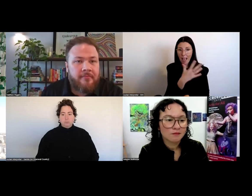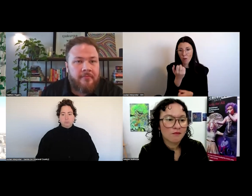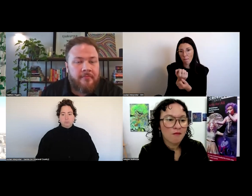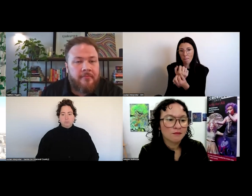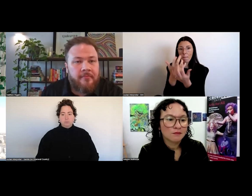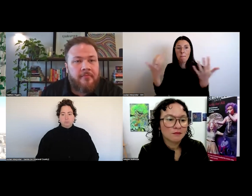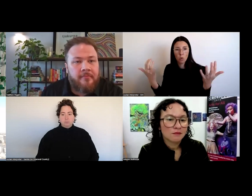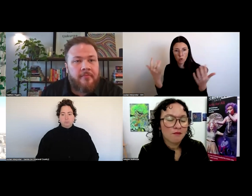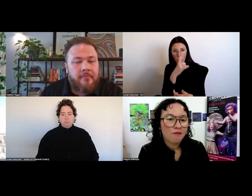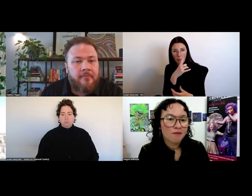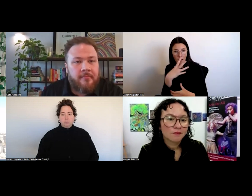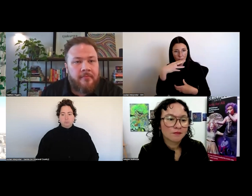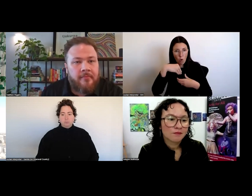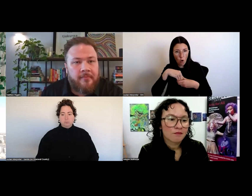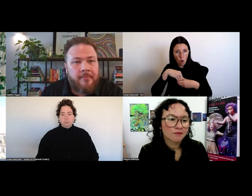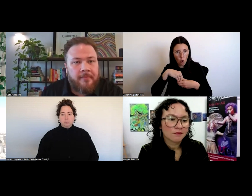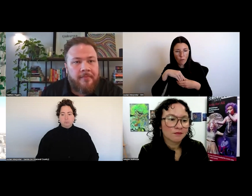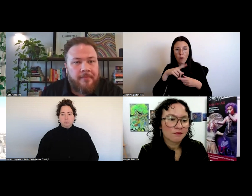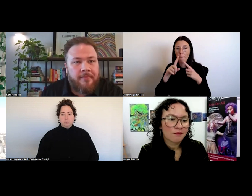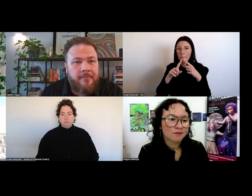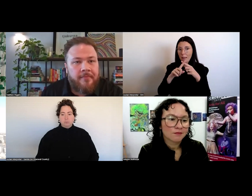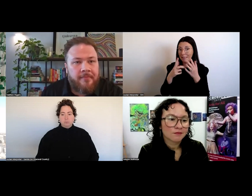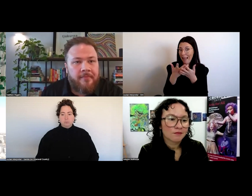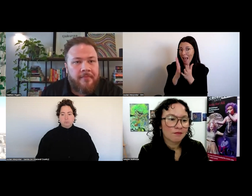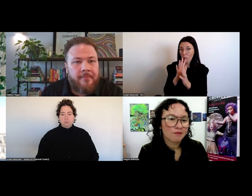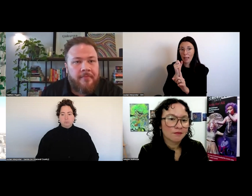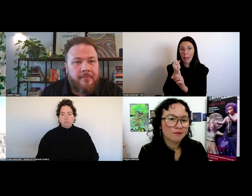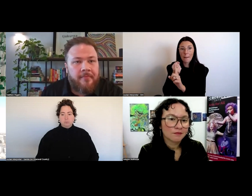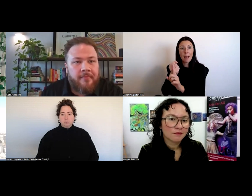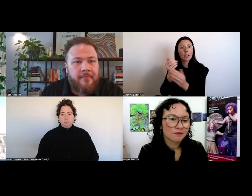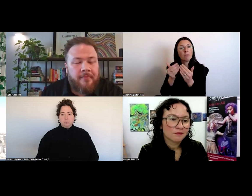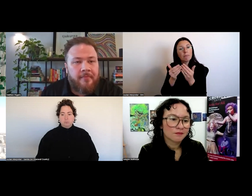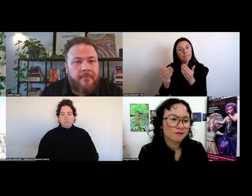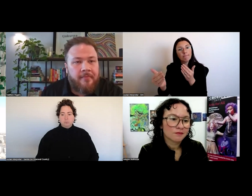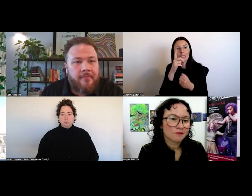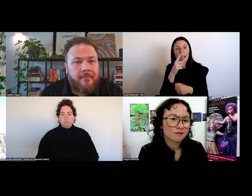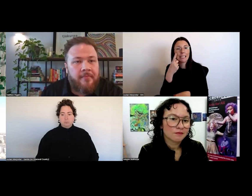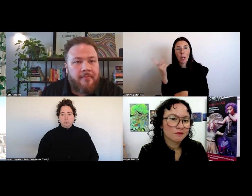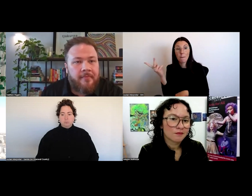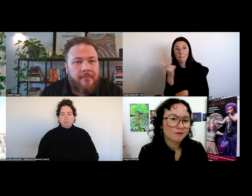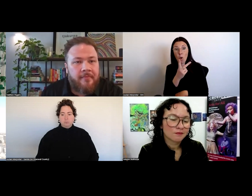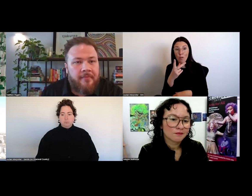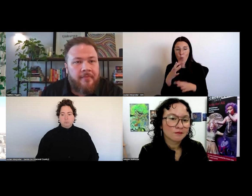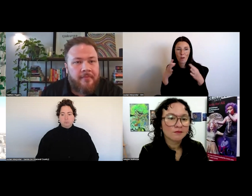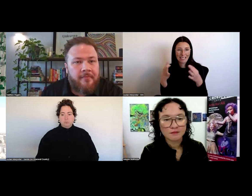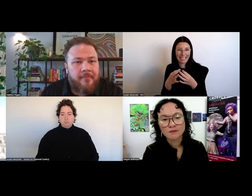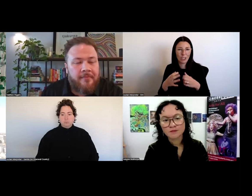the legacy of that, we can see that in both Crossroad Arts and Outer Urban Projects.